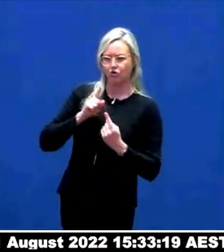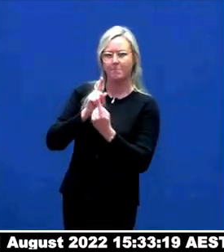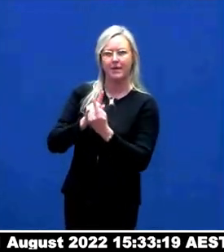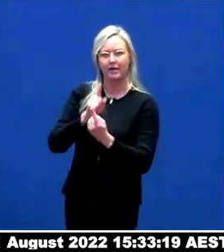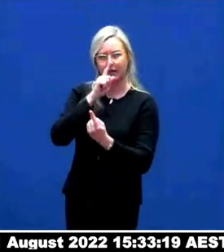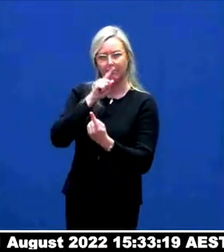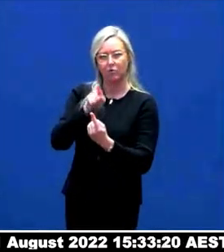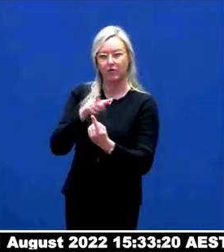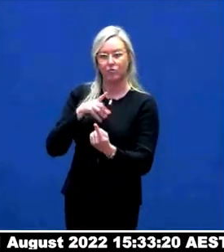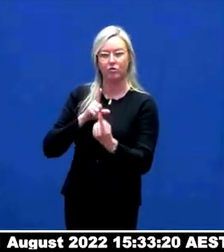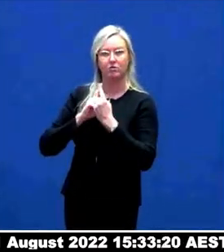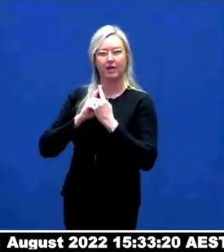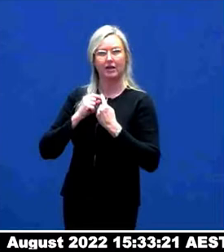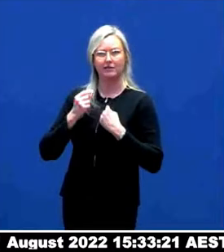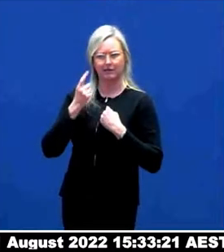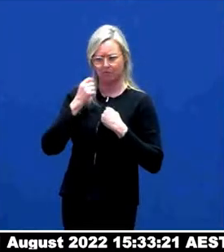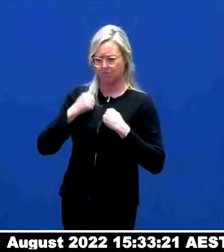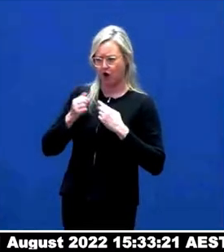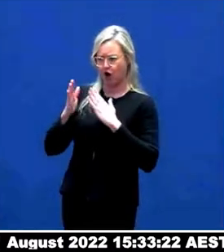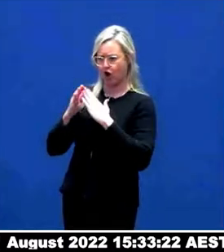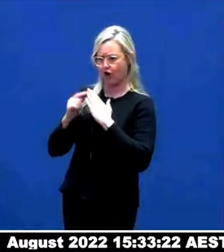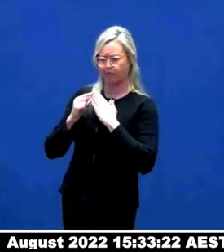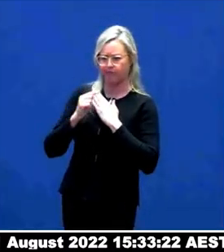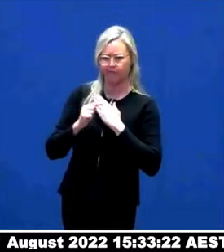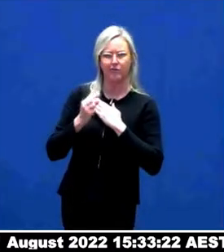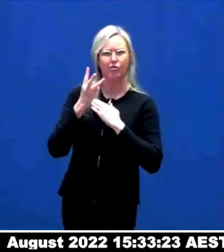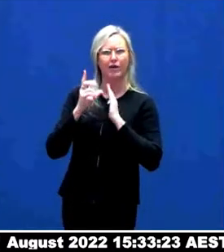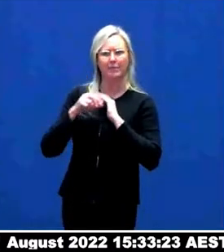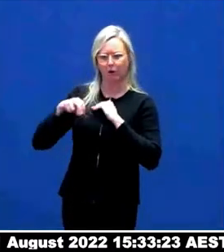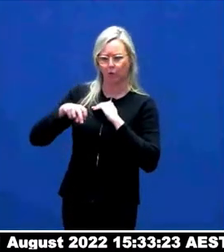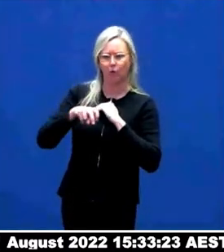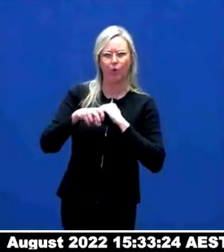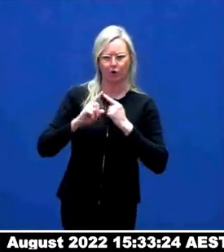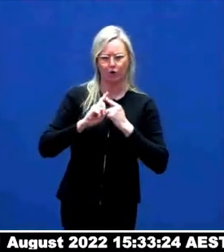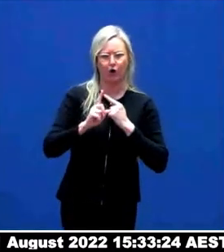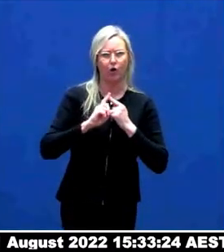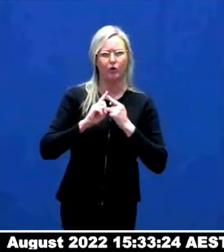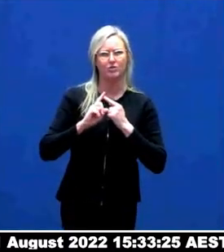are there, literally three minutes' walk from my home, and there are a lot of boarding houses around here.